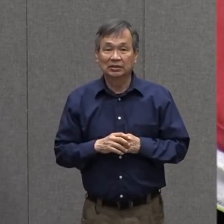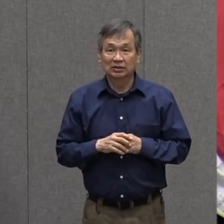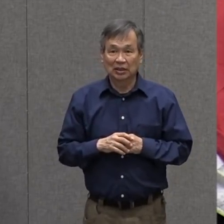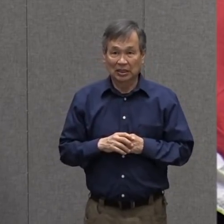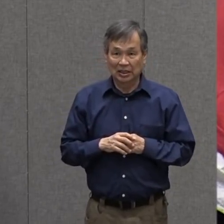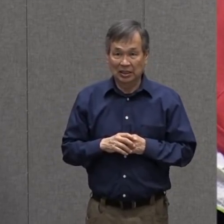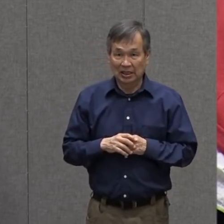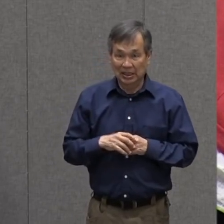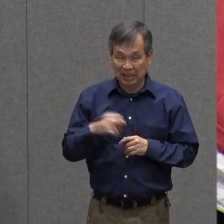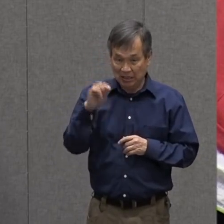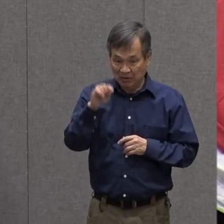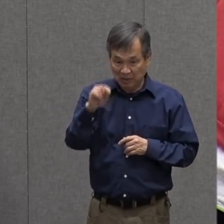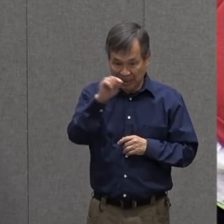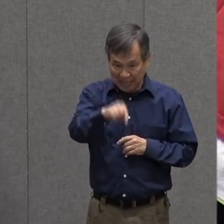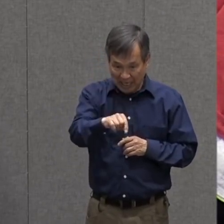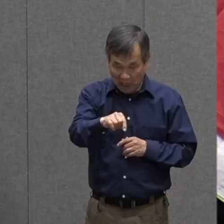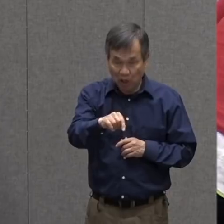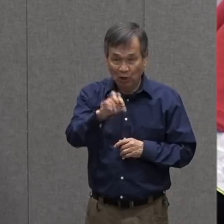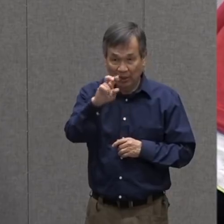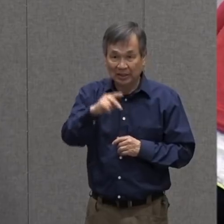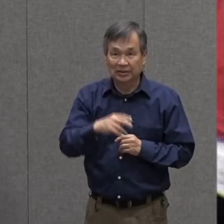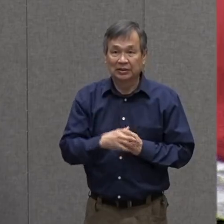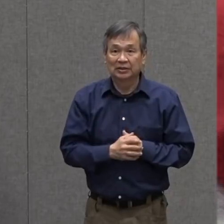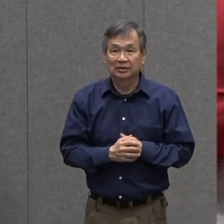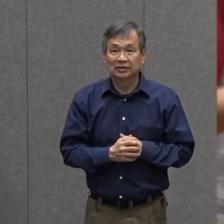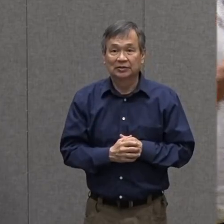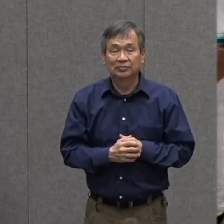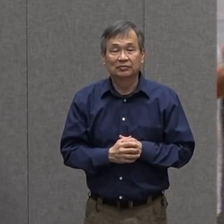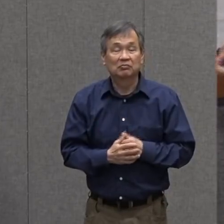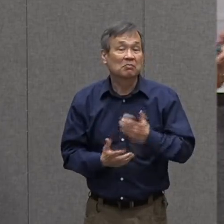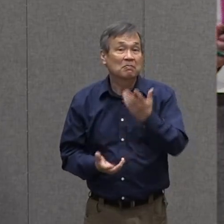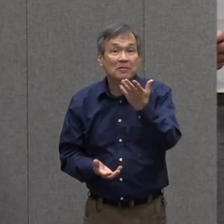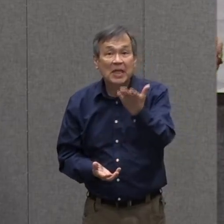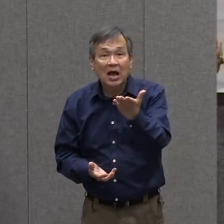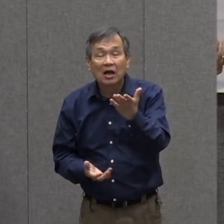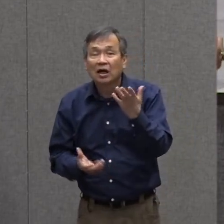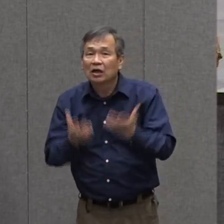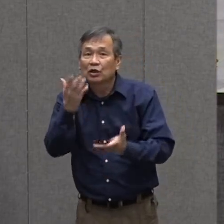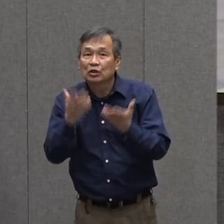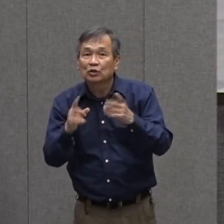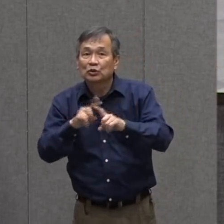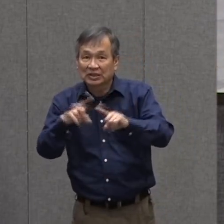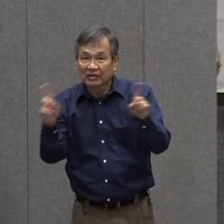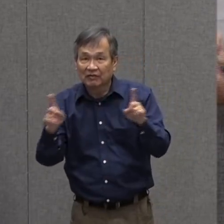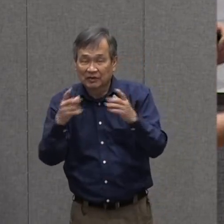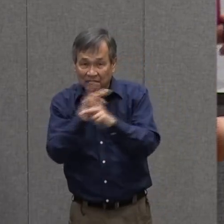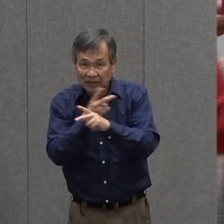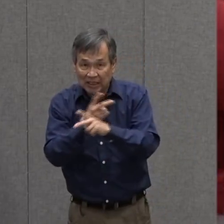I'm gonna put that down here. Now, I may wanna do something a little different to figure this out in between.